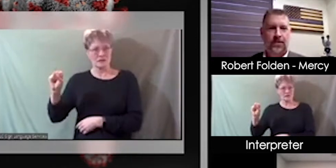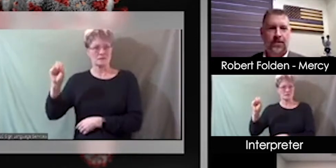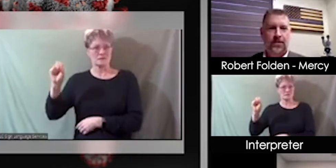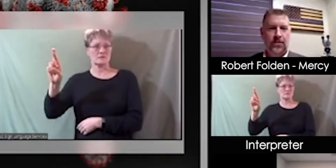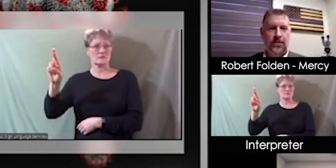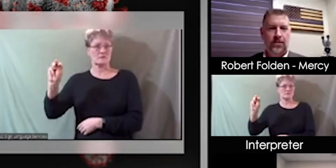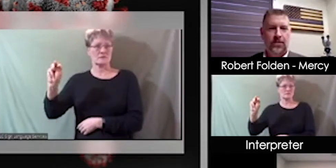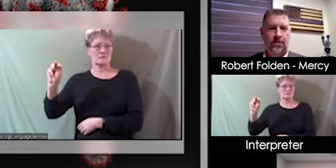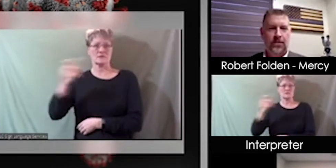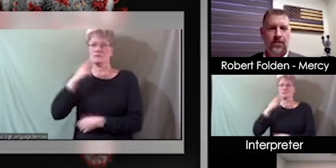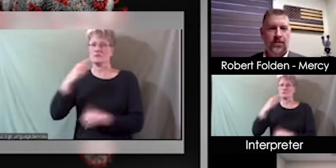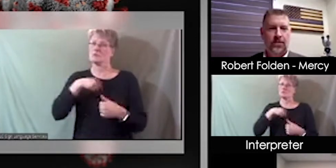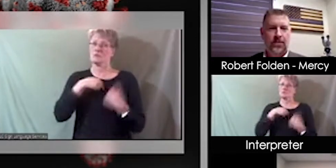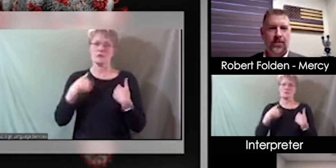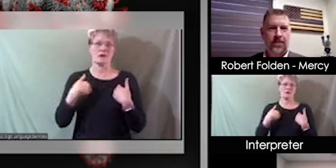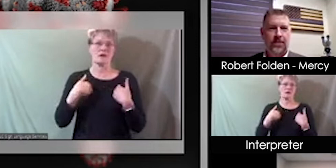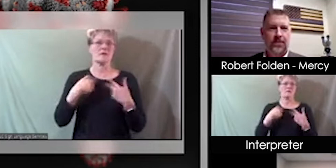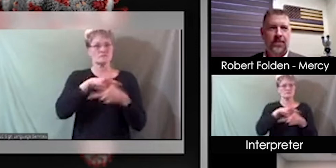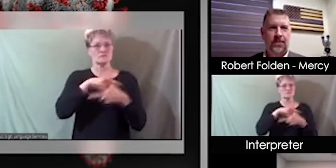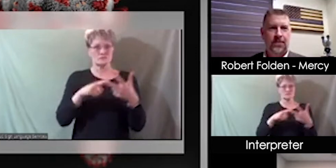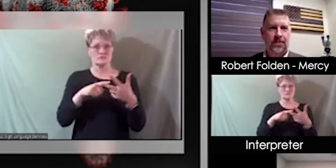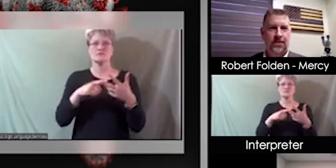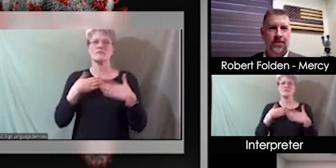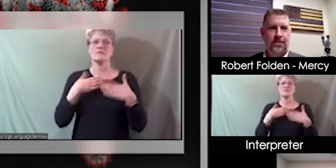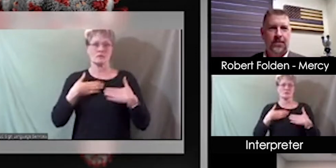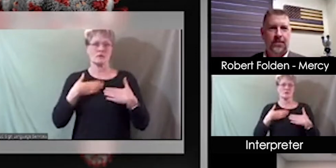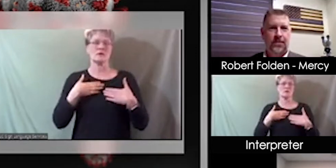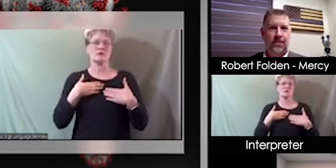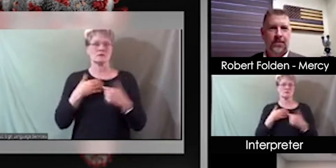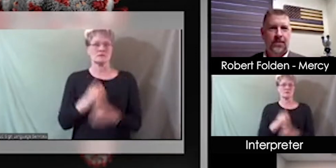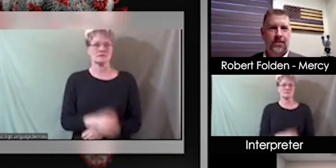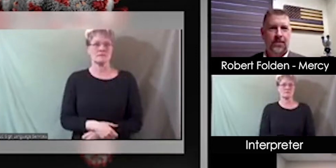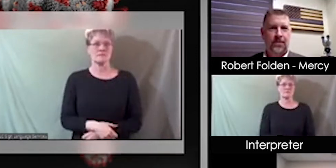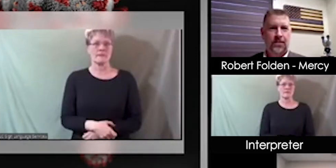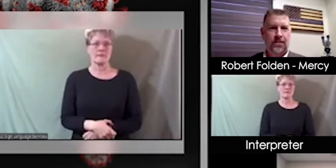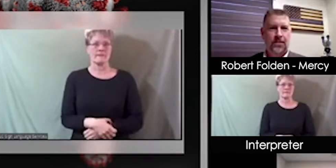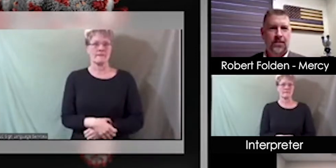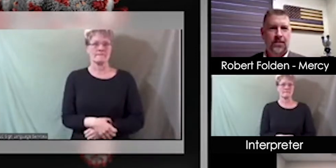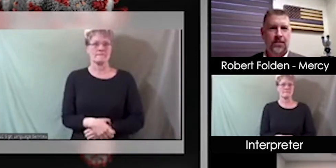usage on a daily basis of what we do versus what we have available I think we